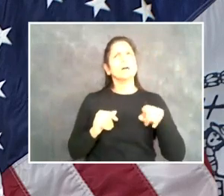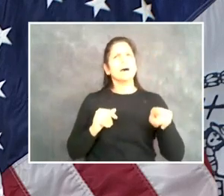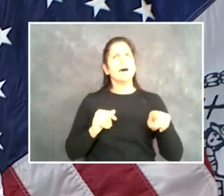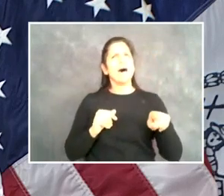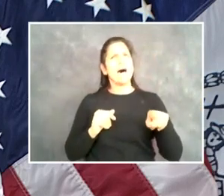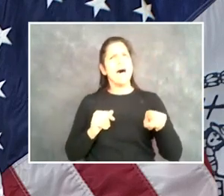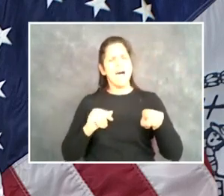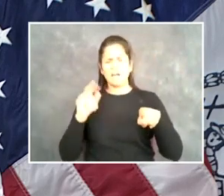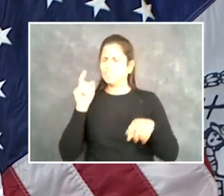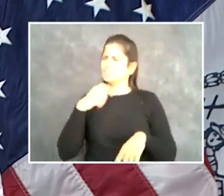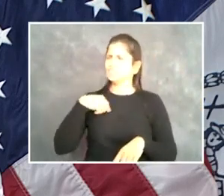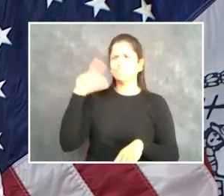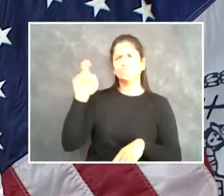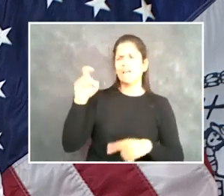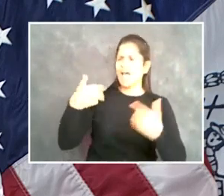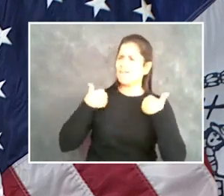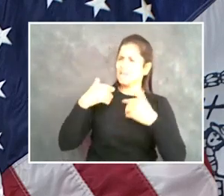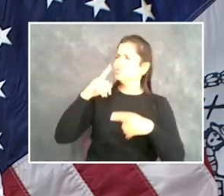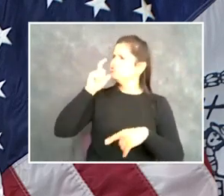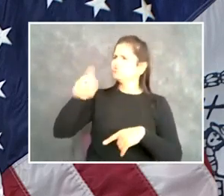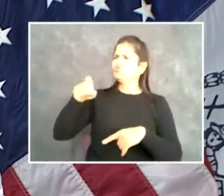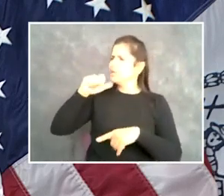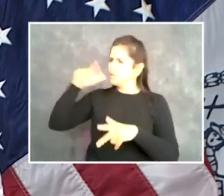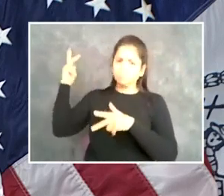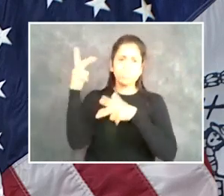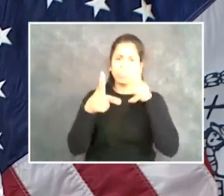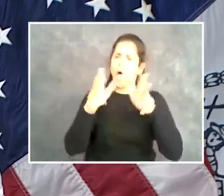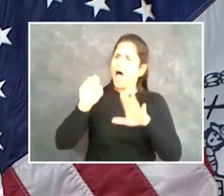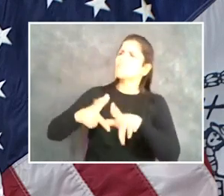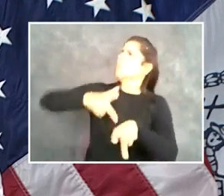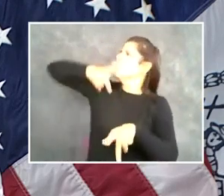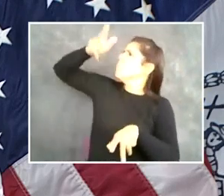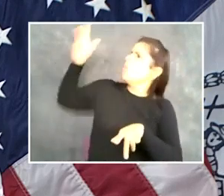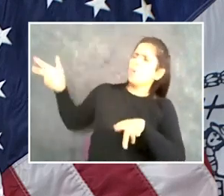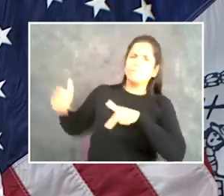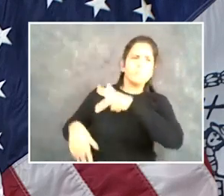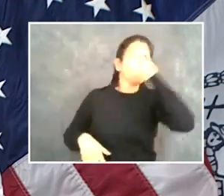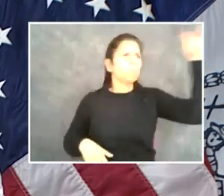WE'RE HAPPY TO WORK WITH THE MTA ON ALTERNATIVES.